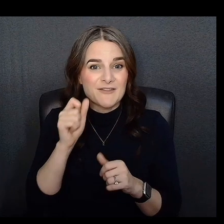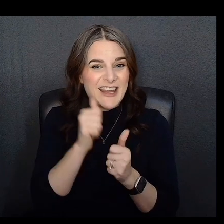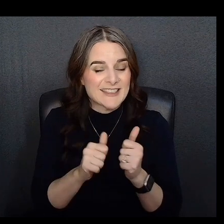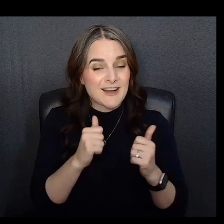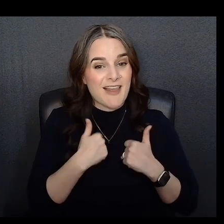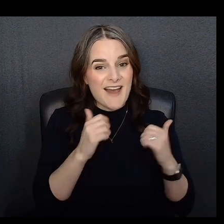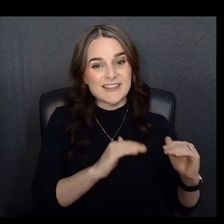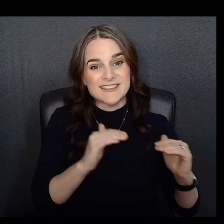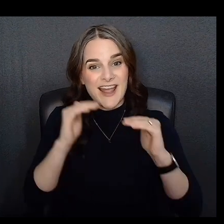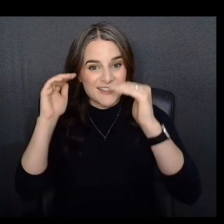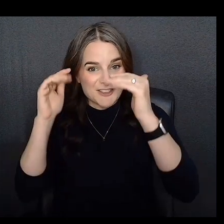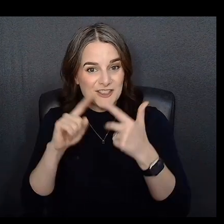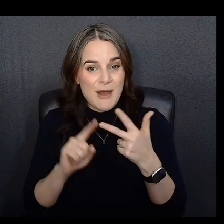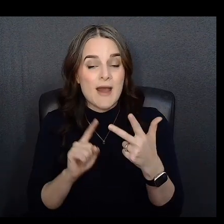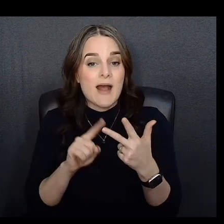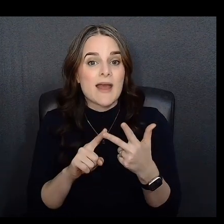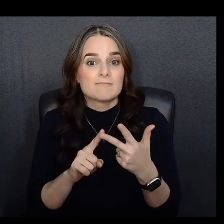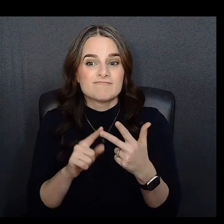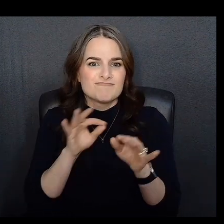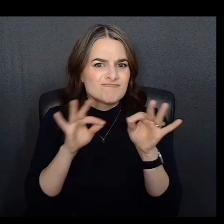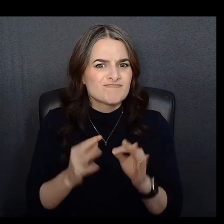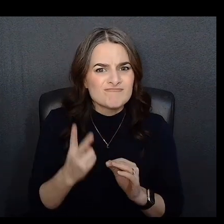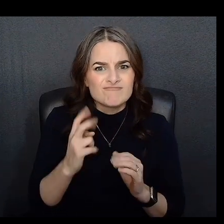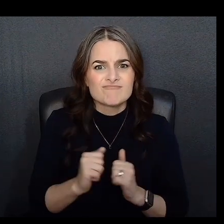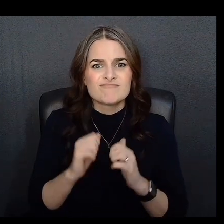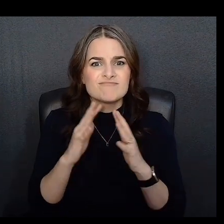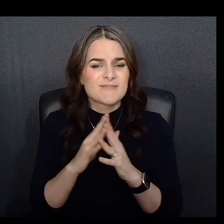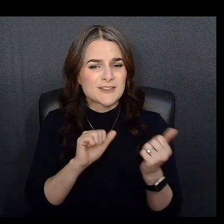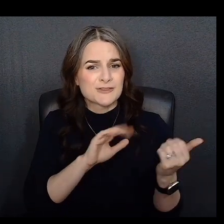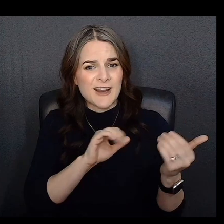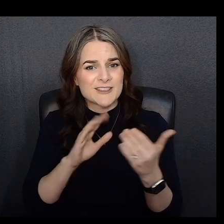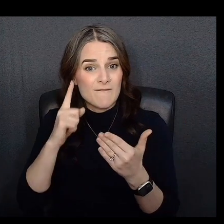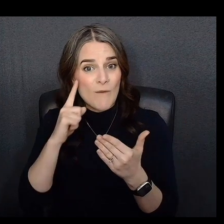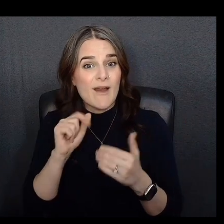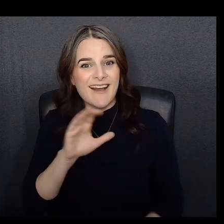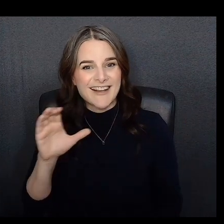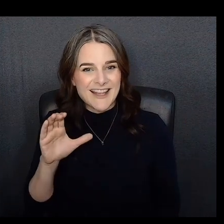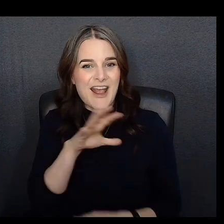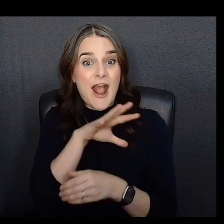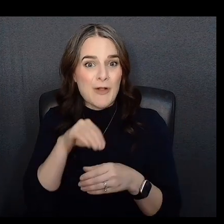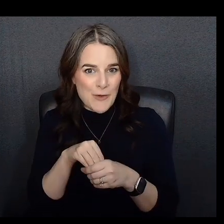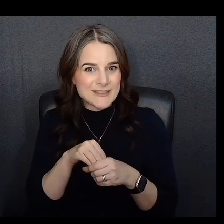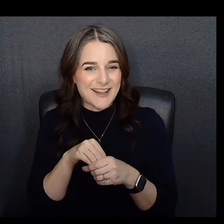describe at least two implementation strategies for AAC inclusive sex education.